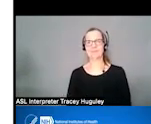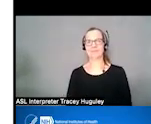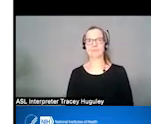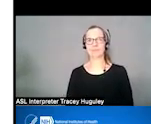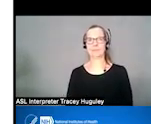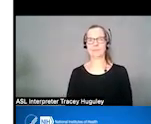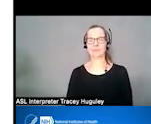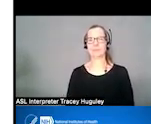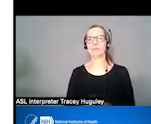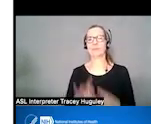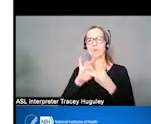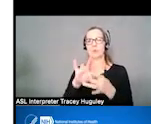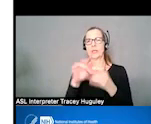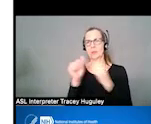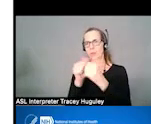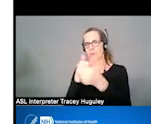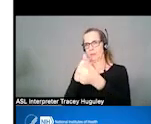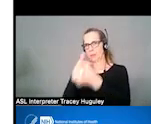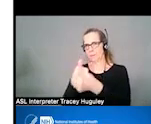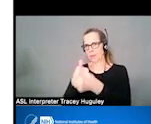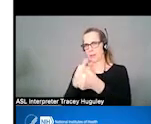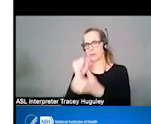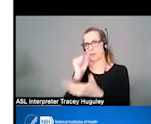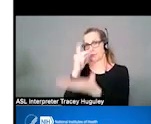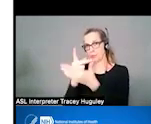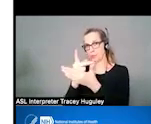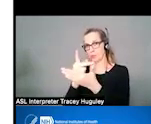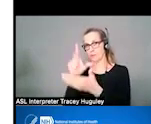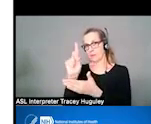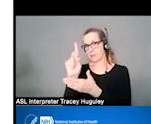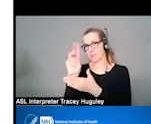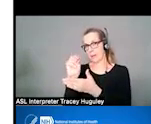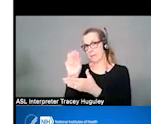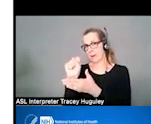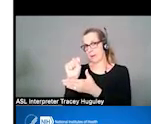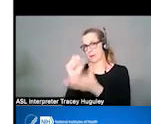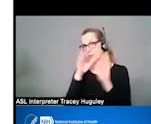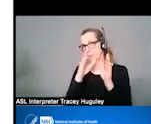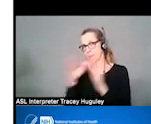In terms of compliance, the approved DMS plan will become a term and condition of your award,